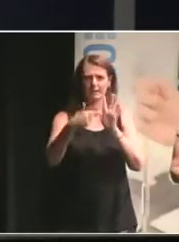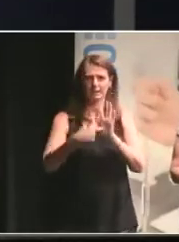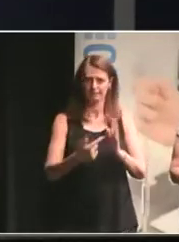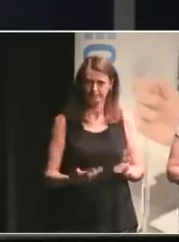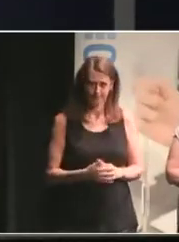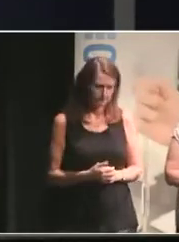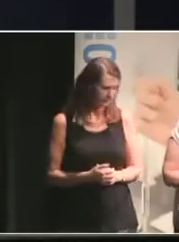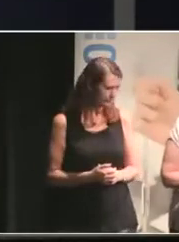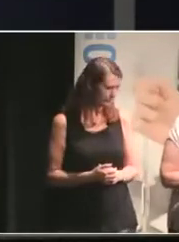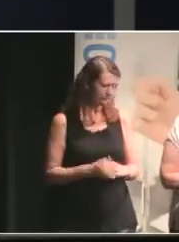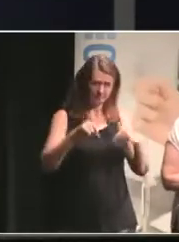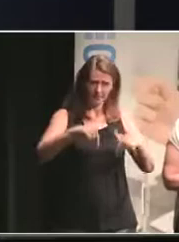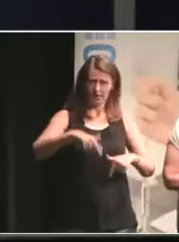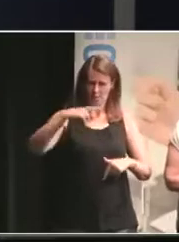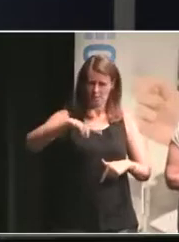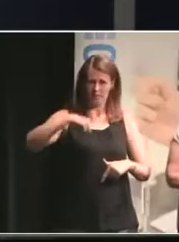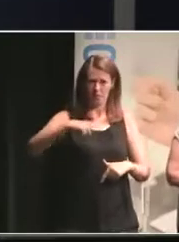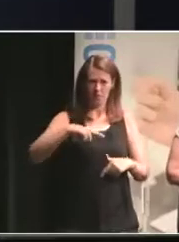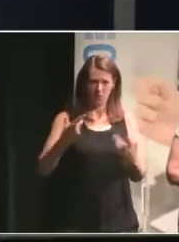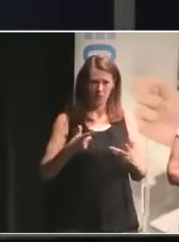So what we're here to talk about today is green chemistry